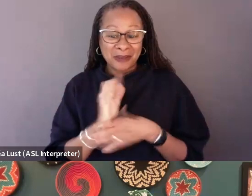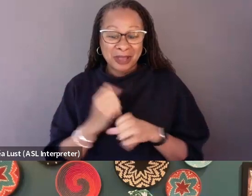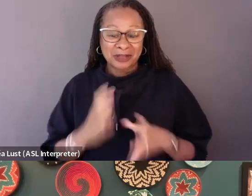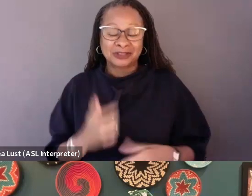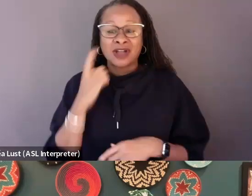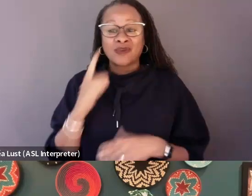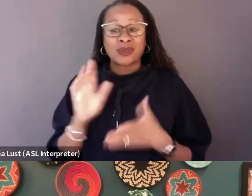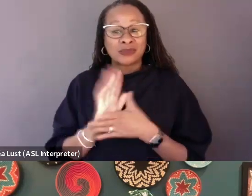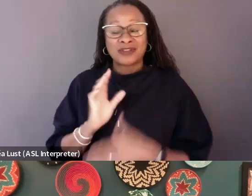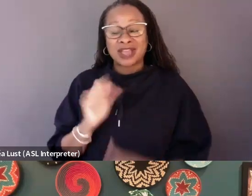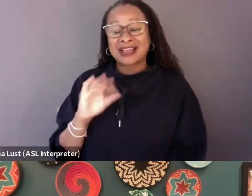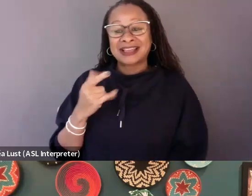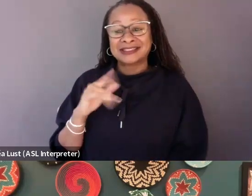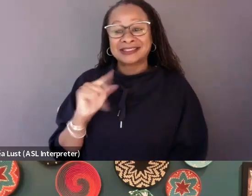We have with us the Director, Sarvnik Kaur,